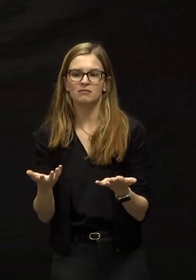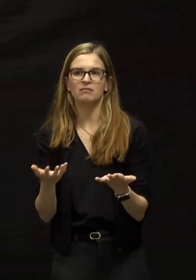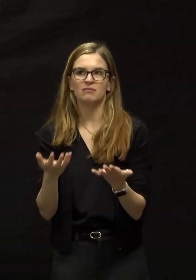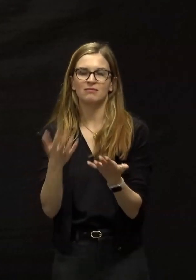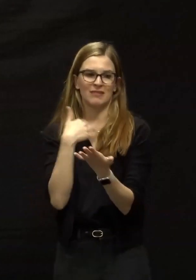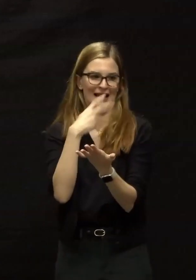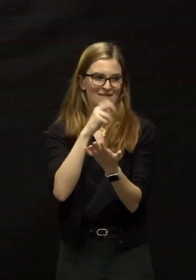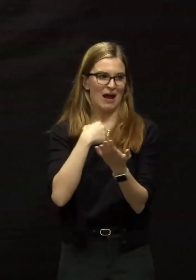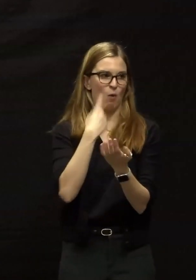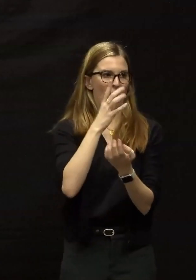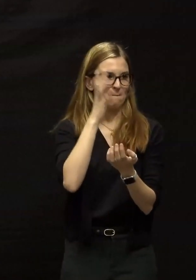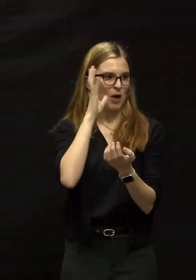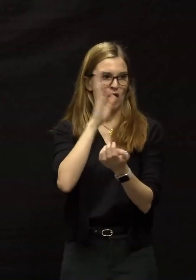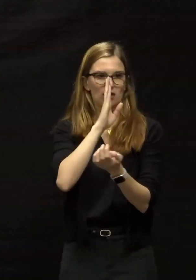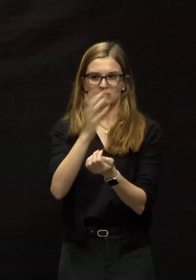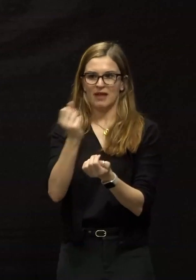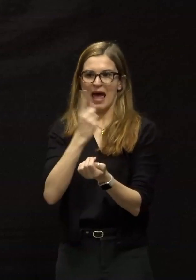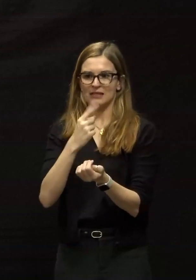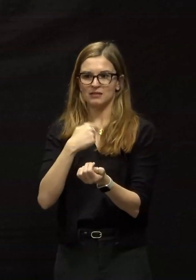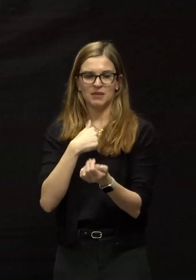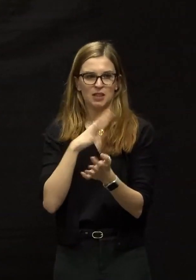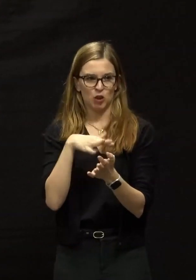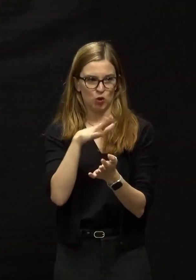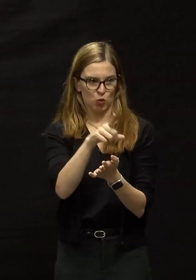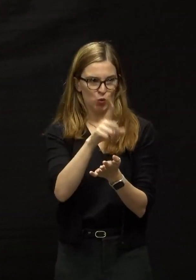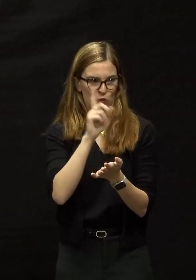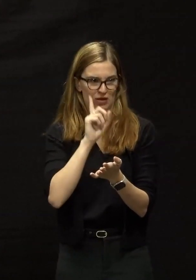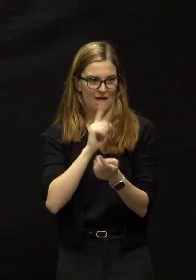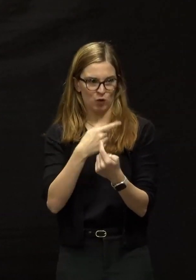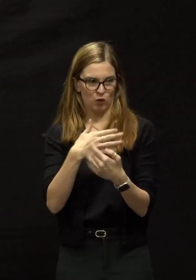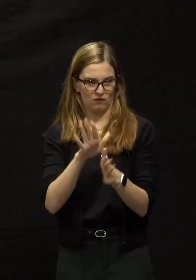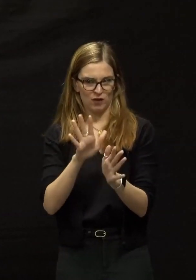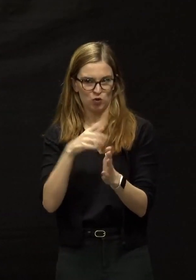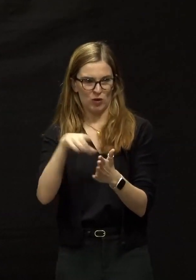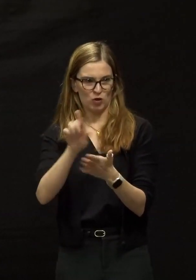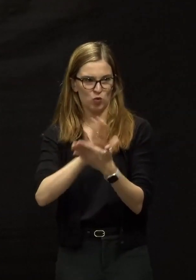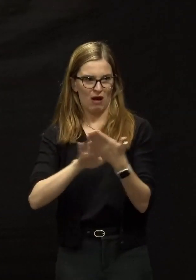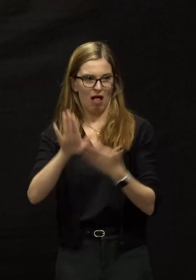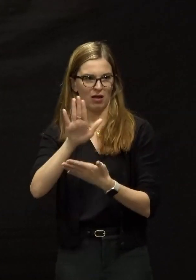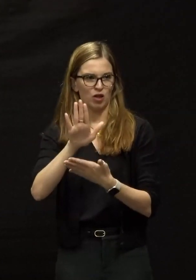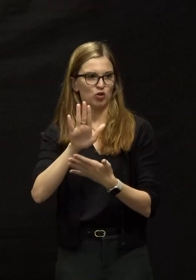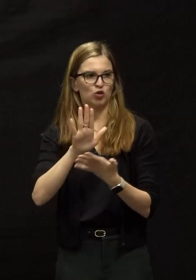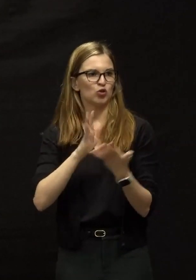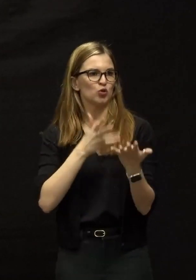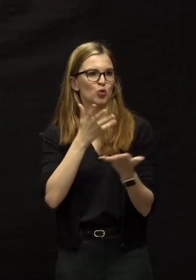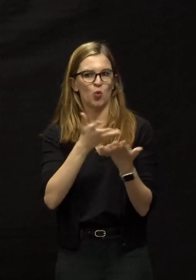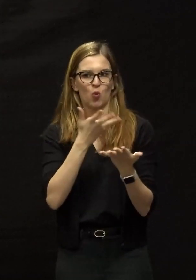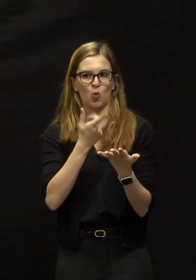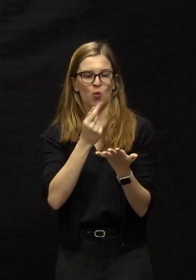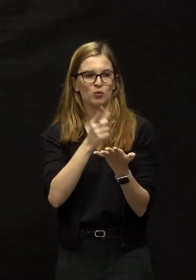and what might happen there. Even though the parents had asked me, "Oh, you're deaf and you've been to college.